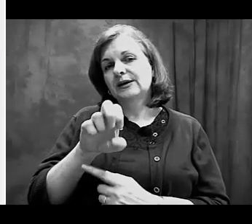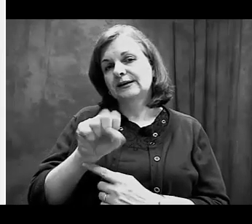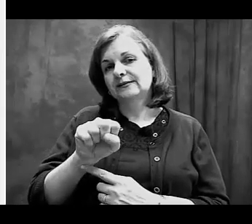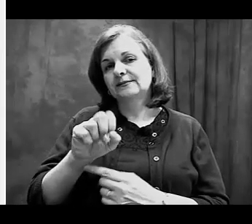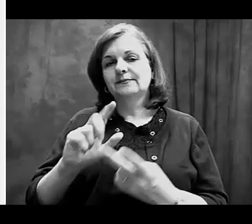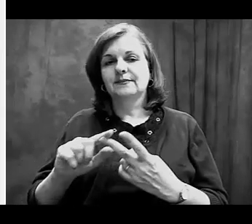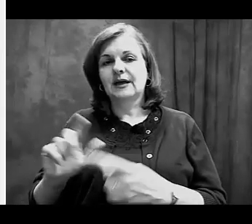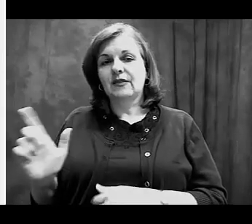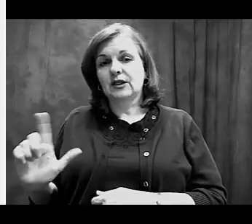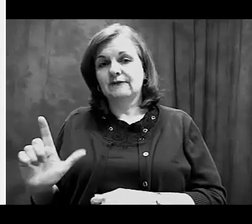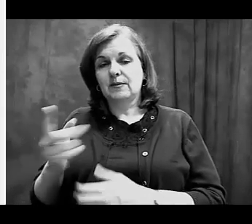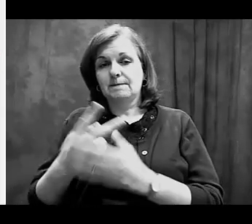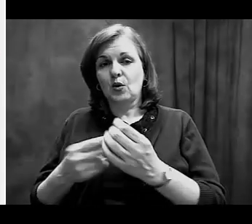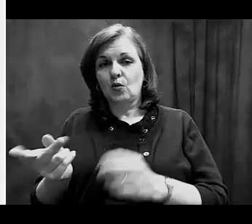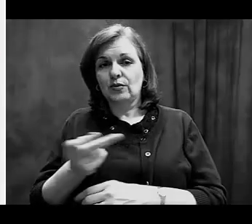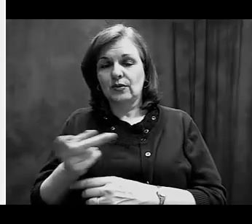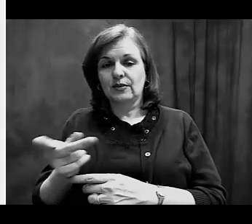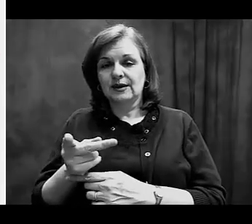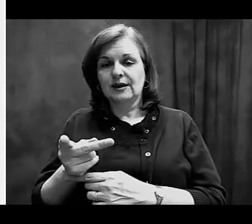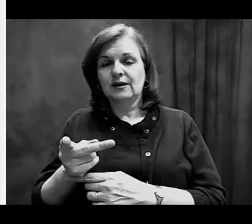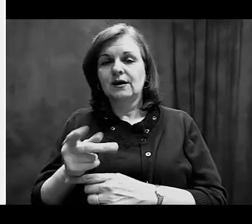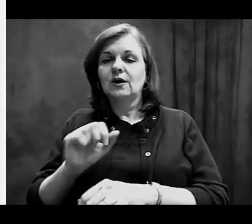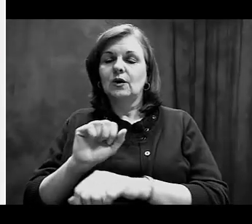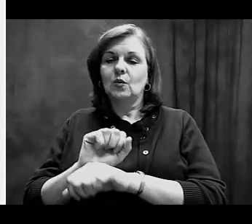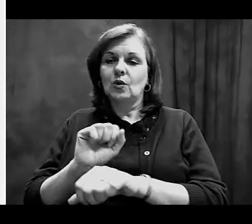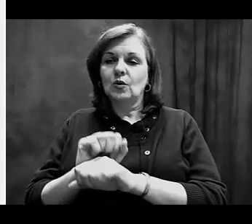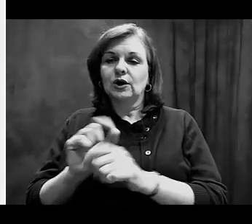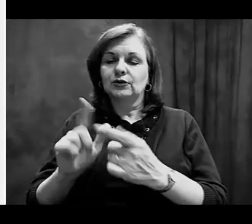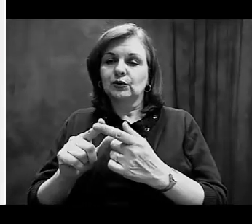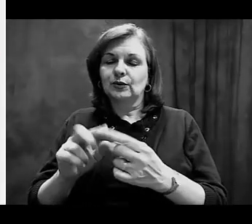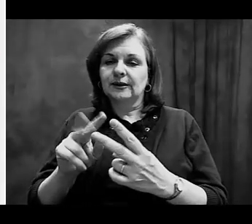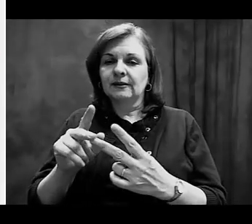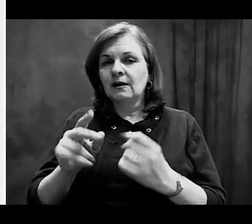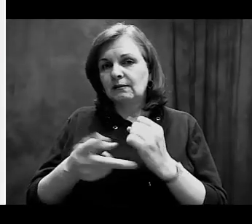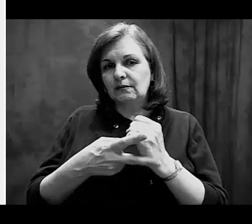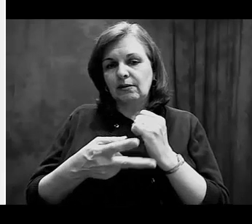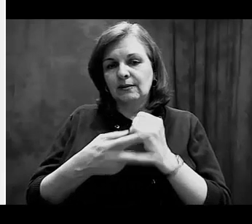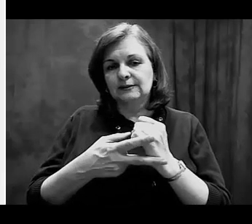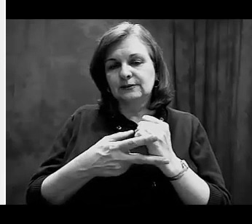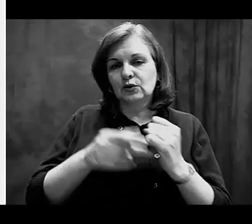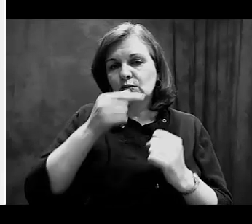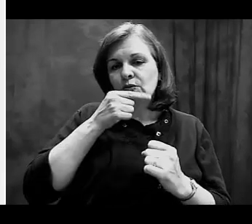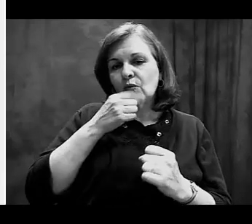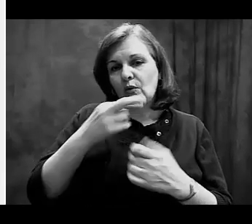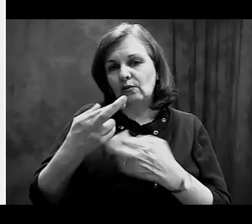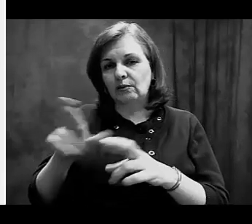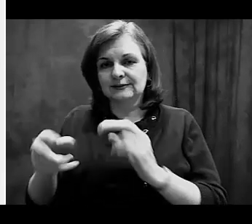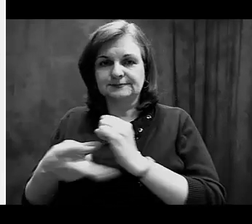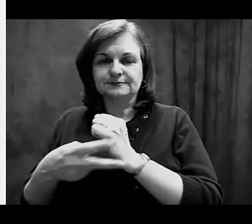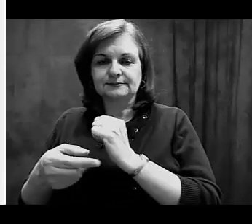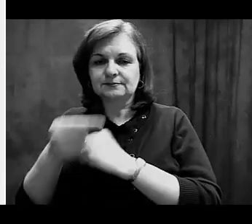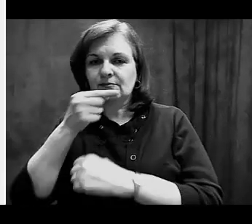release glucose when it's needed and a store glucose when we have excess